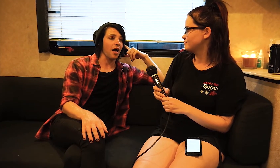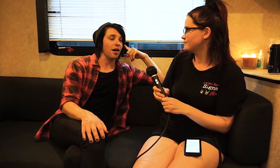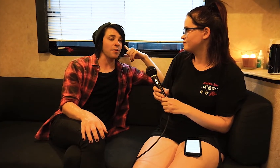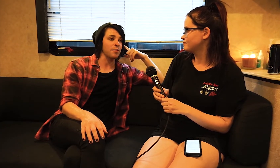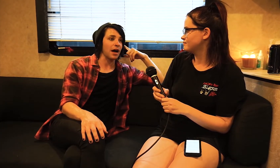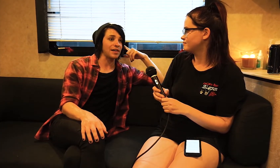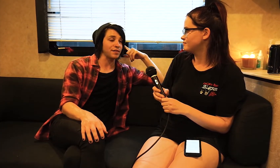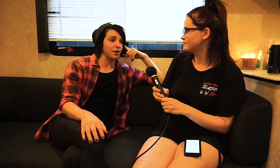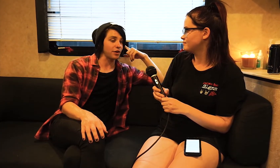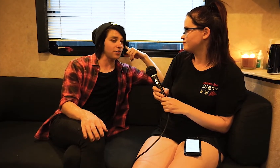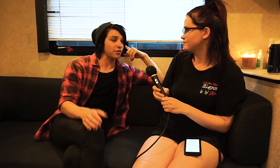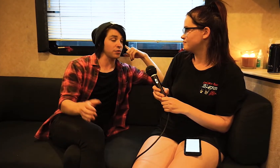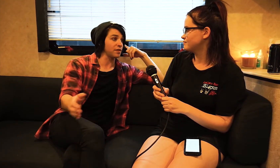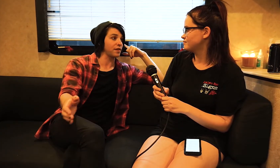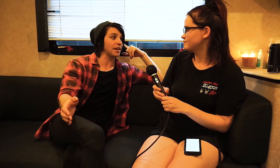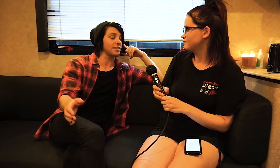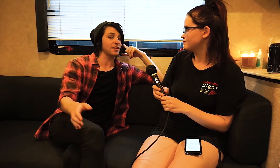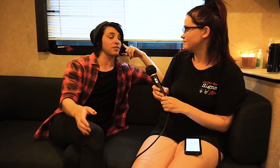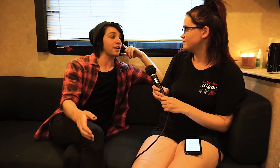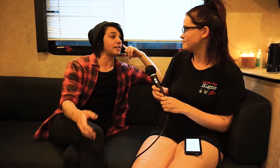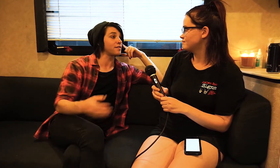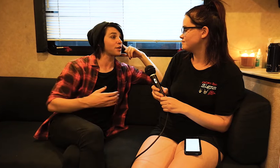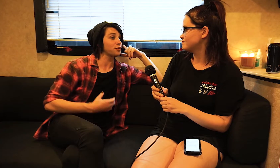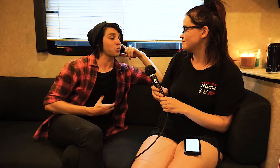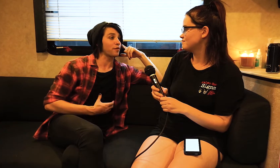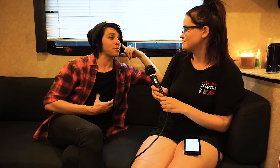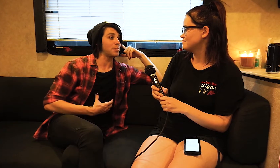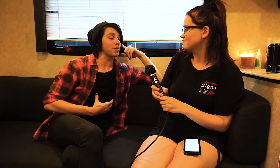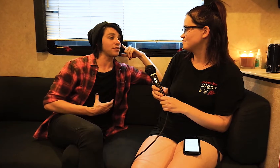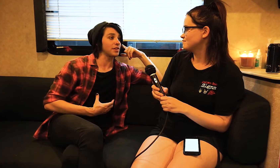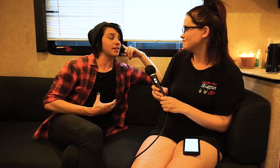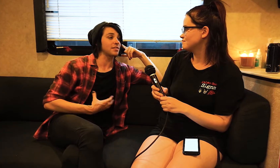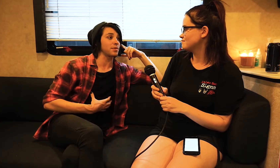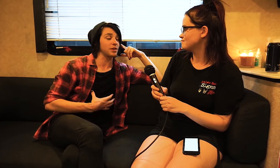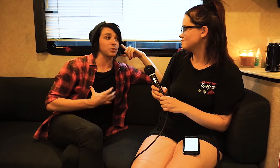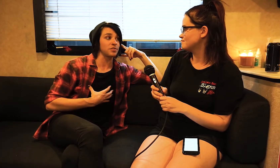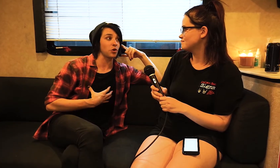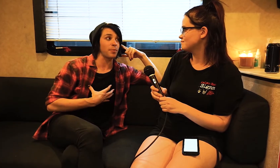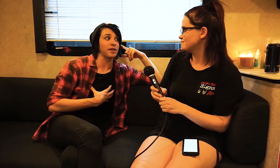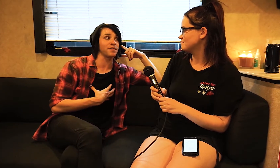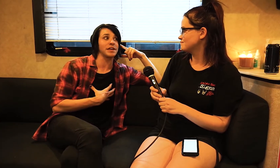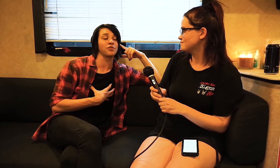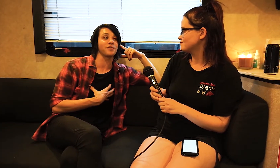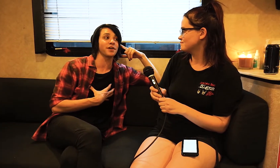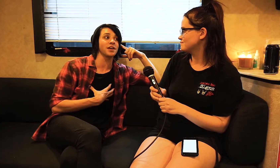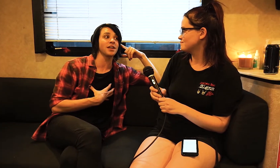um I've learned through living it that it's a very difficult tour for me personally as somebody who is so painfully introverted